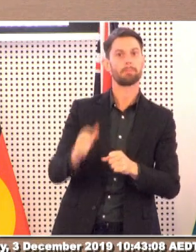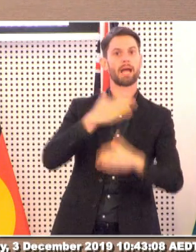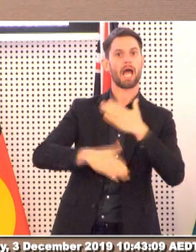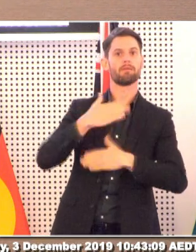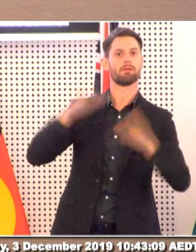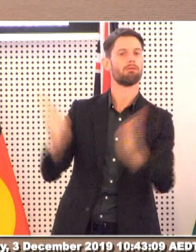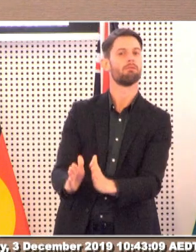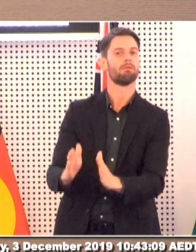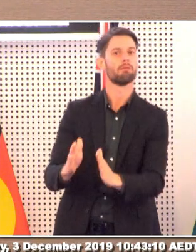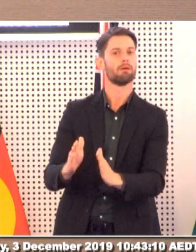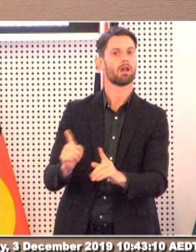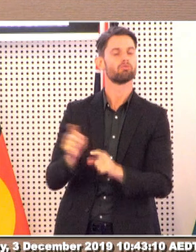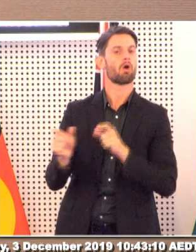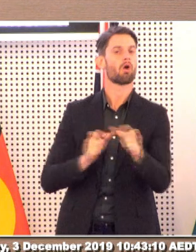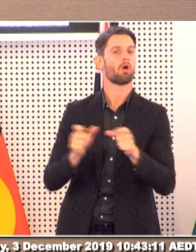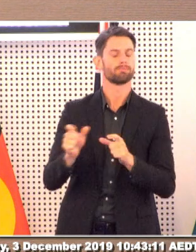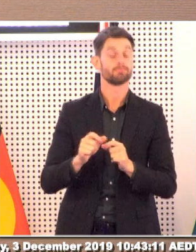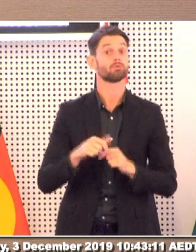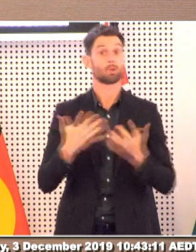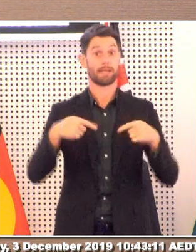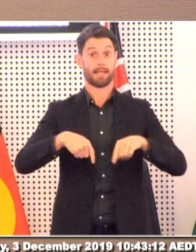Victoria, they – they sort of sit under four main categories.